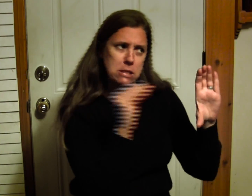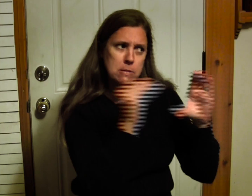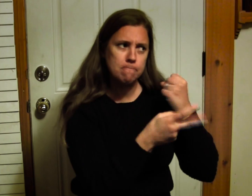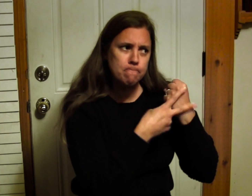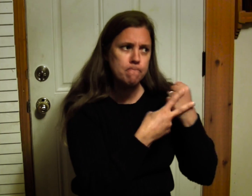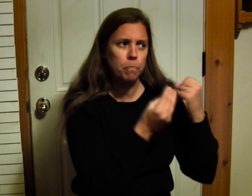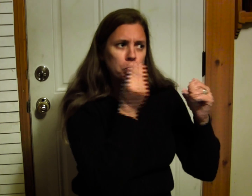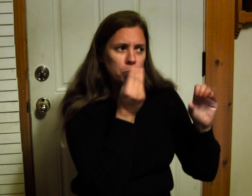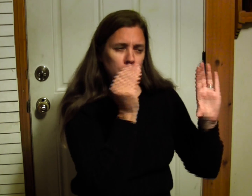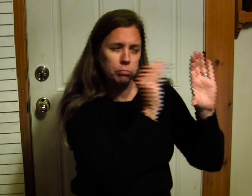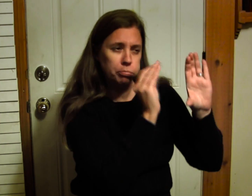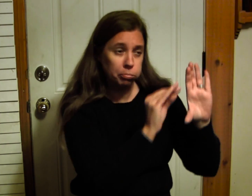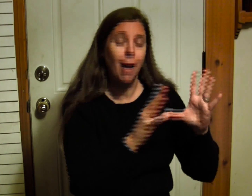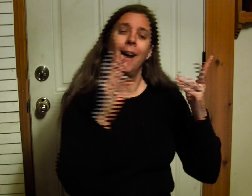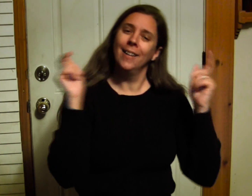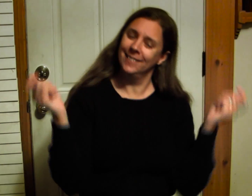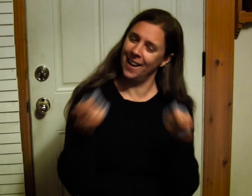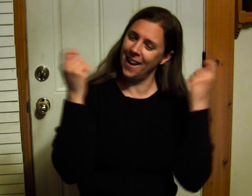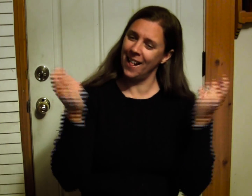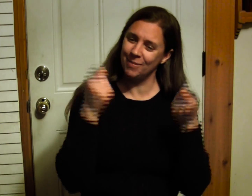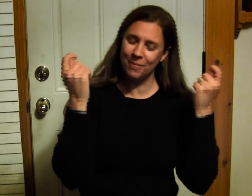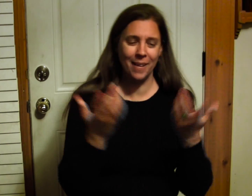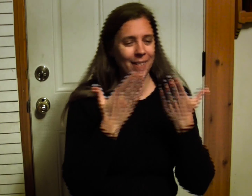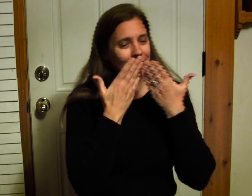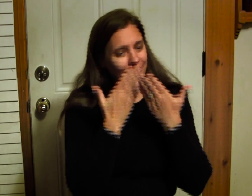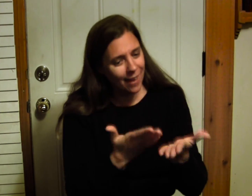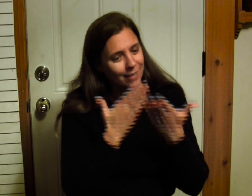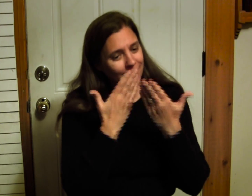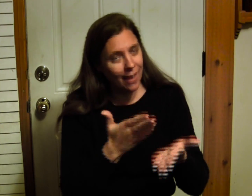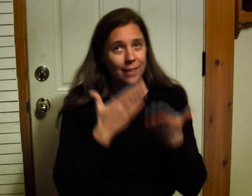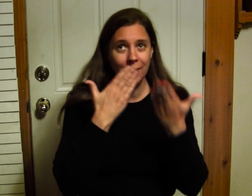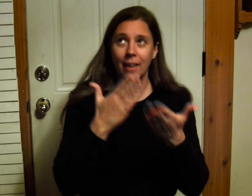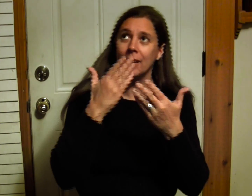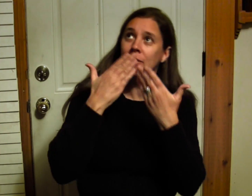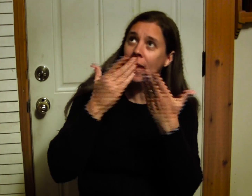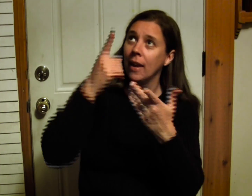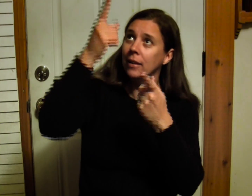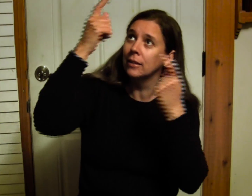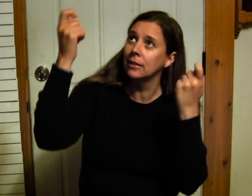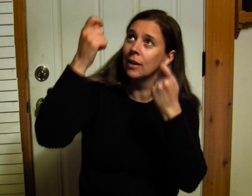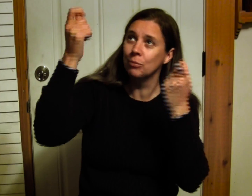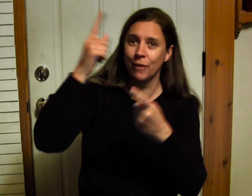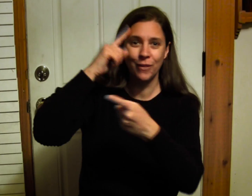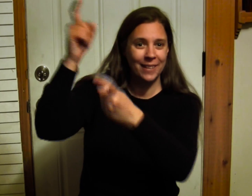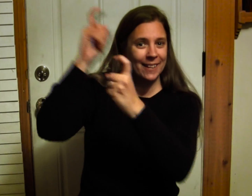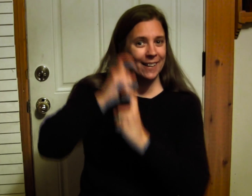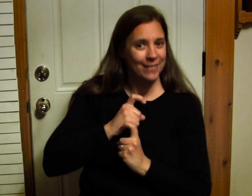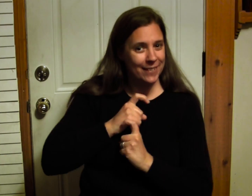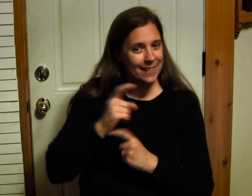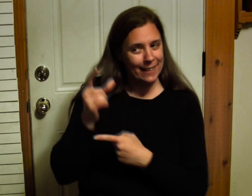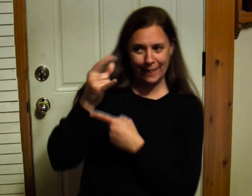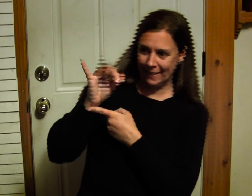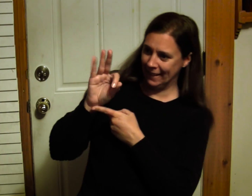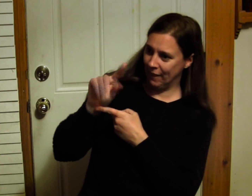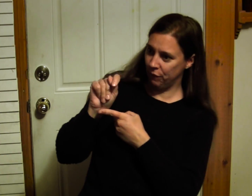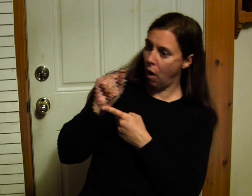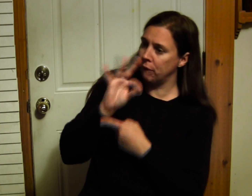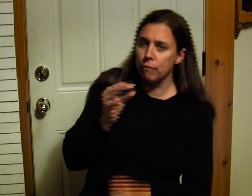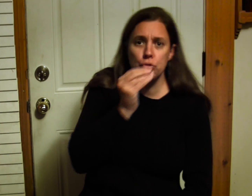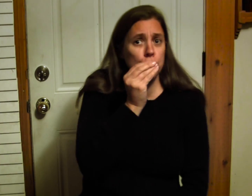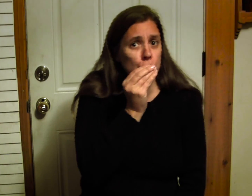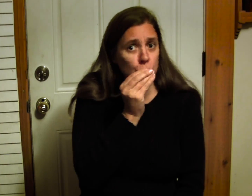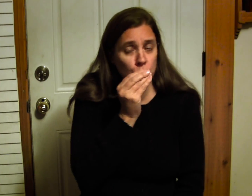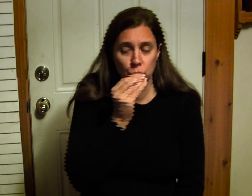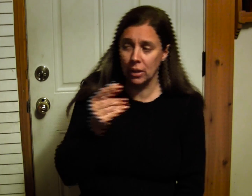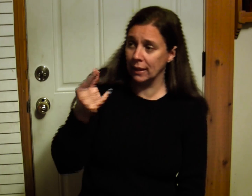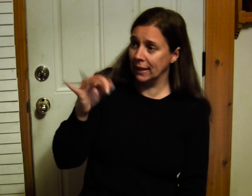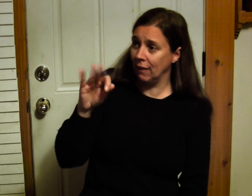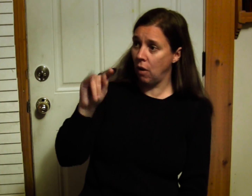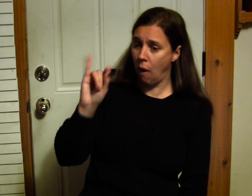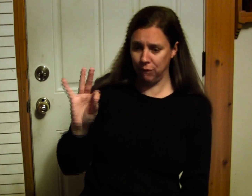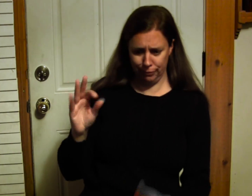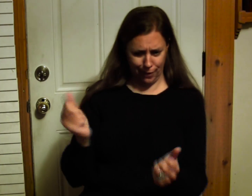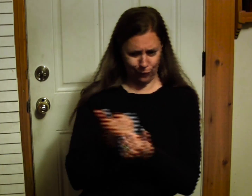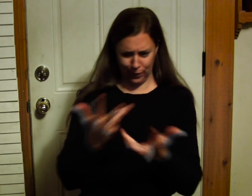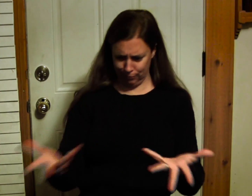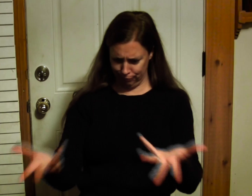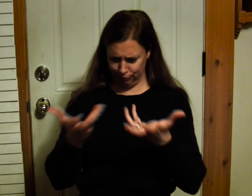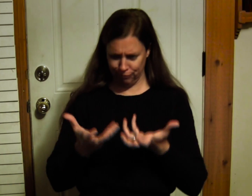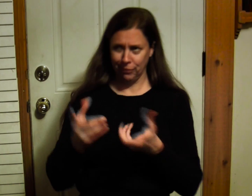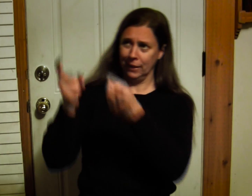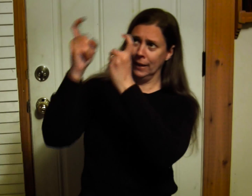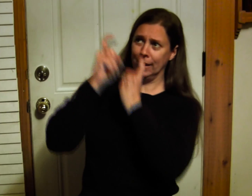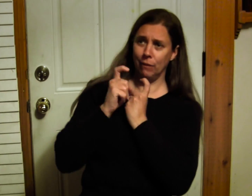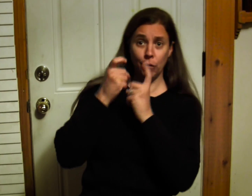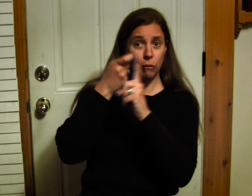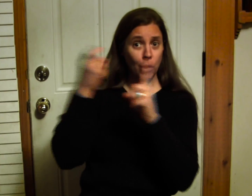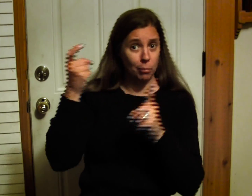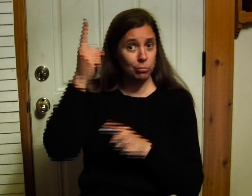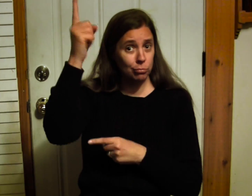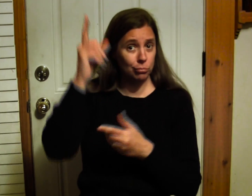so they have a celebration honoring this tradition and give gratitude to each other and thanking the Creator for the gift of food and everything.